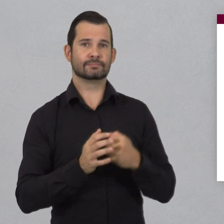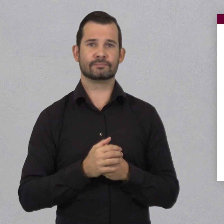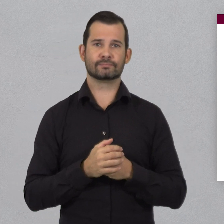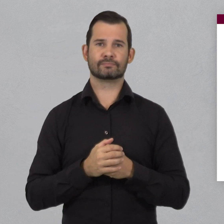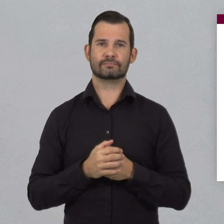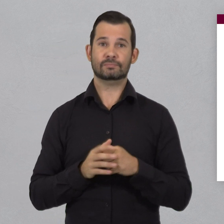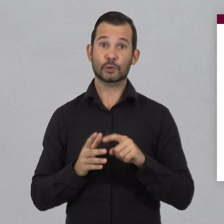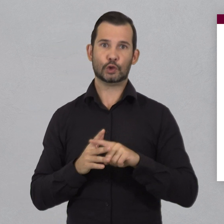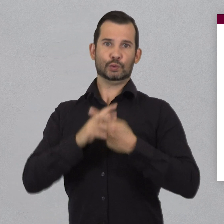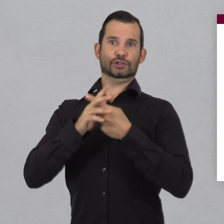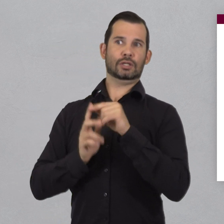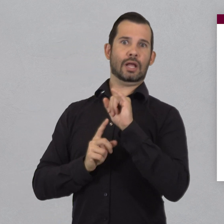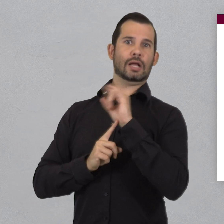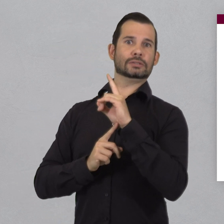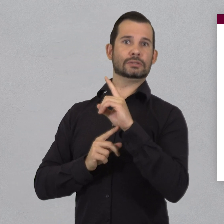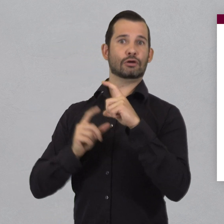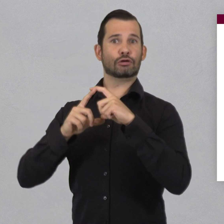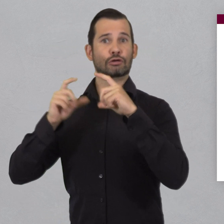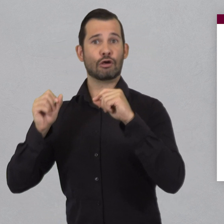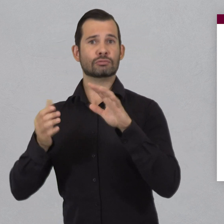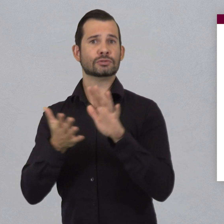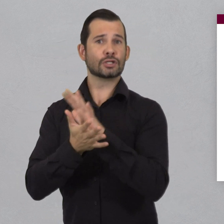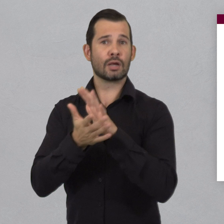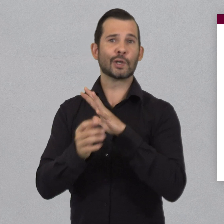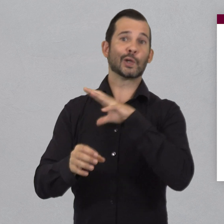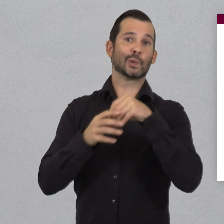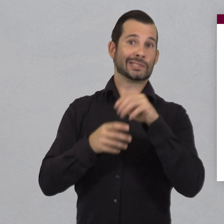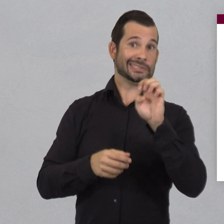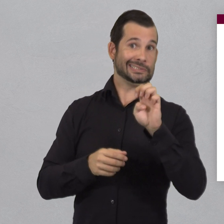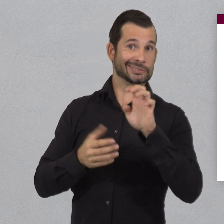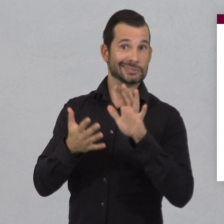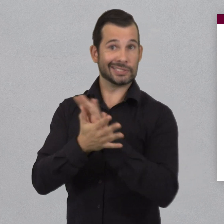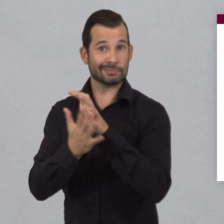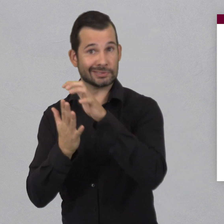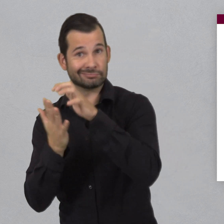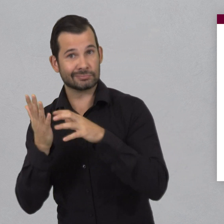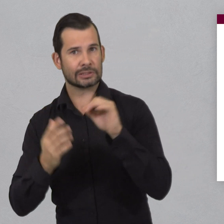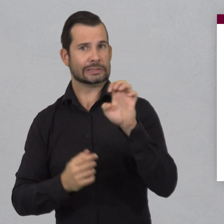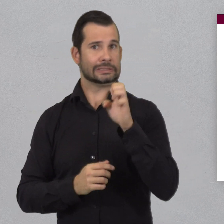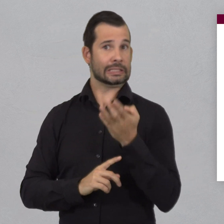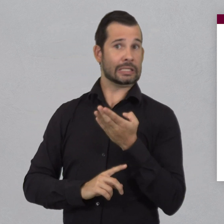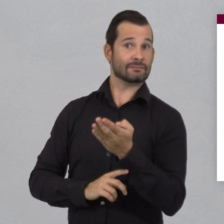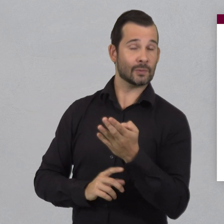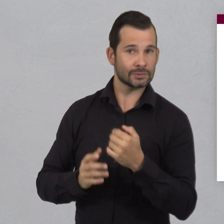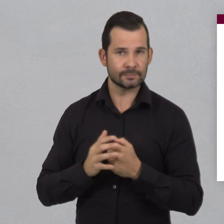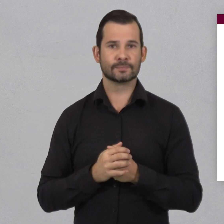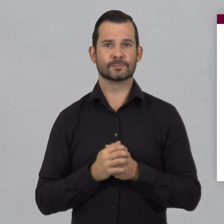• Original ID cards and documents, including e-statements and e-invoices